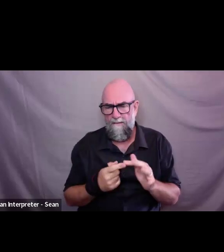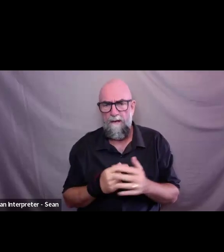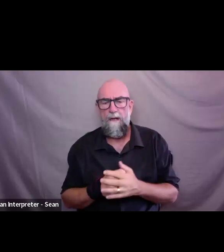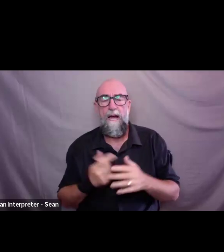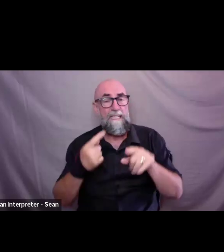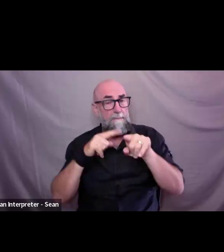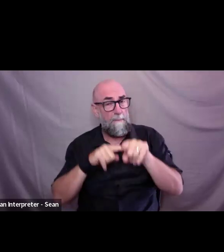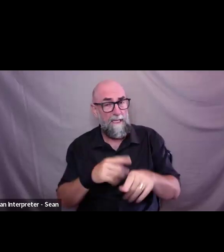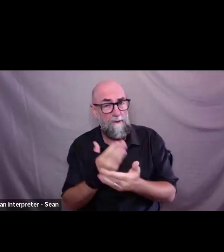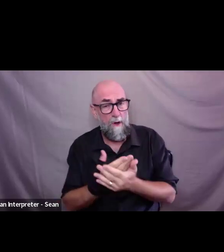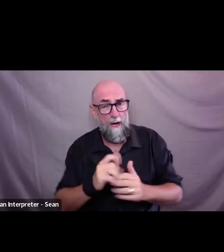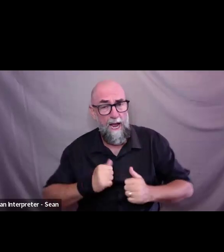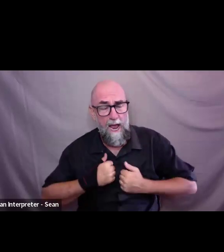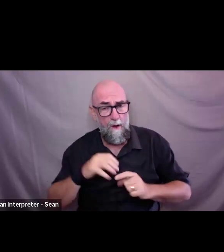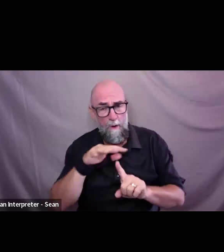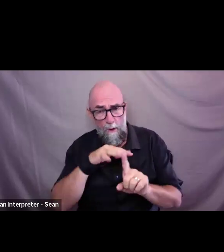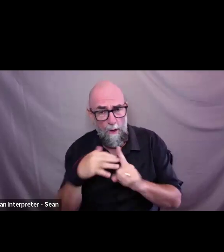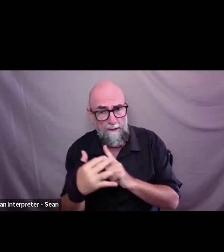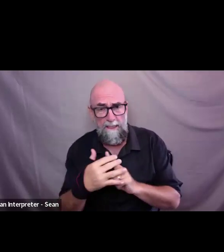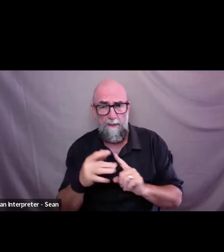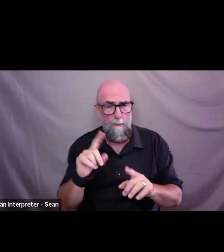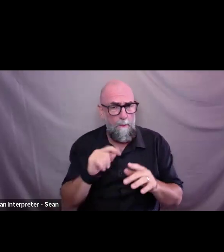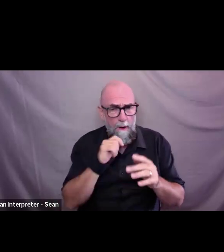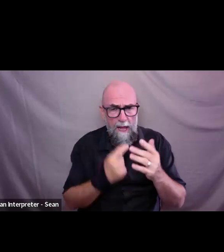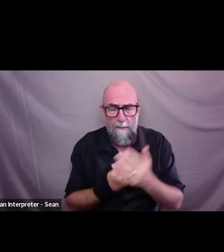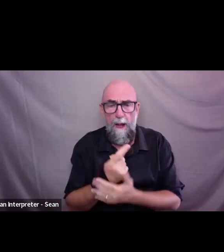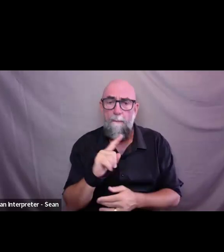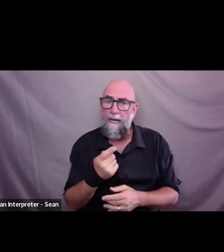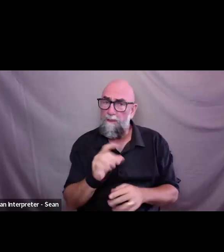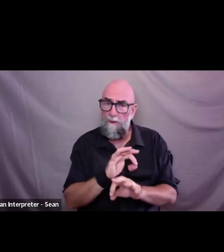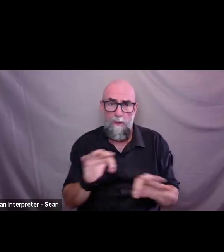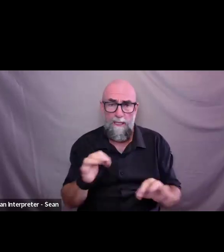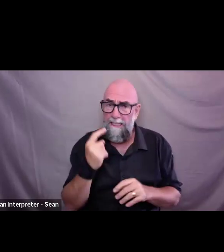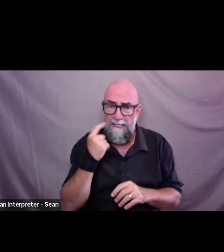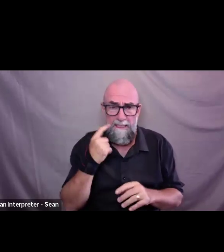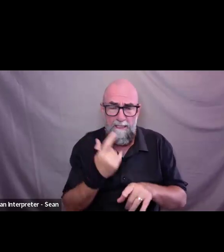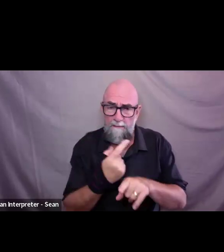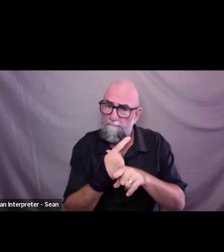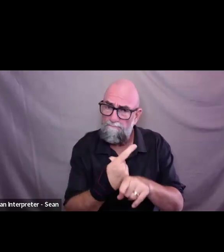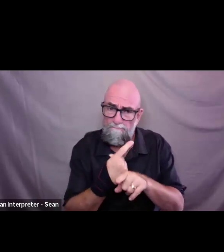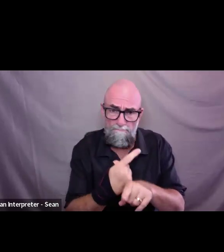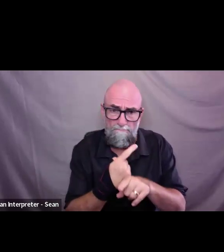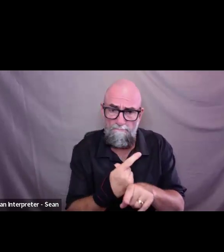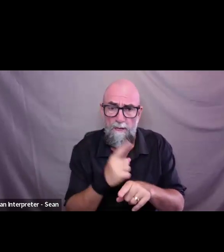that is one of the difficult conversations that we need to have. If I go back to my first